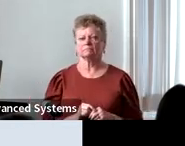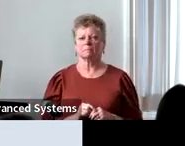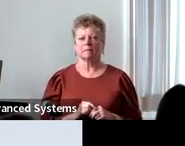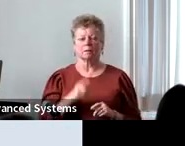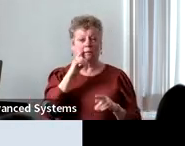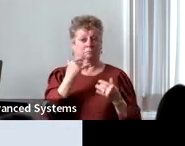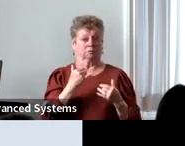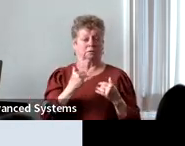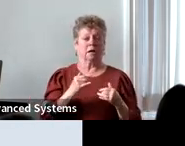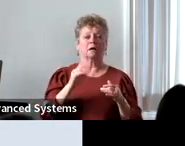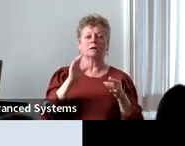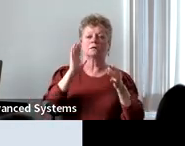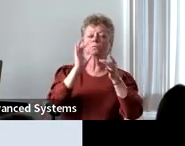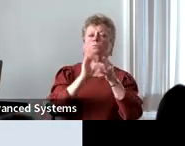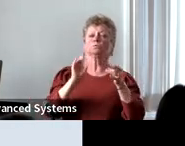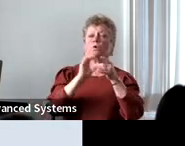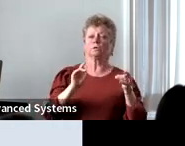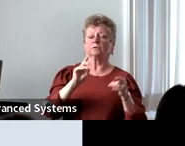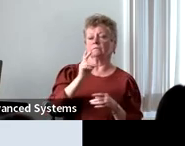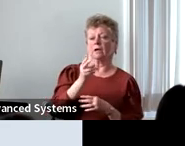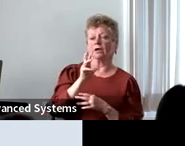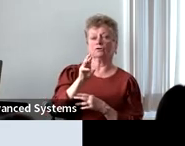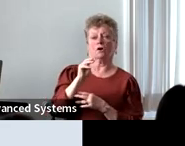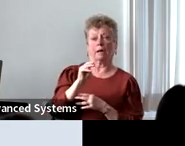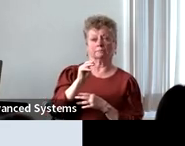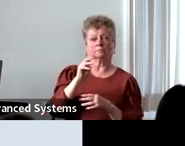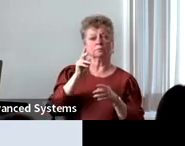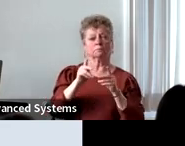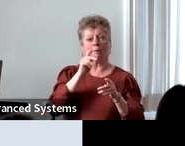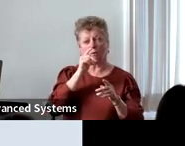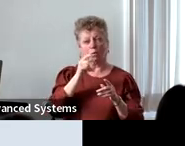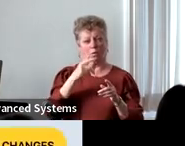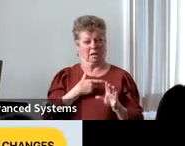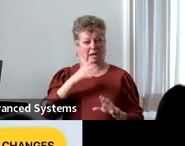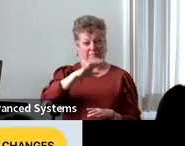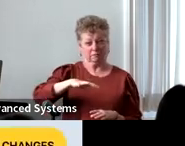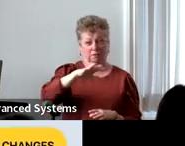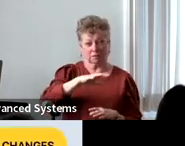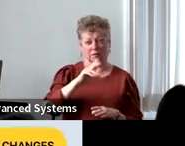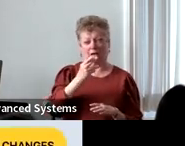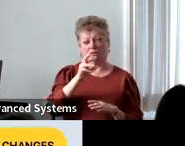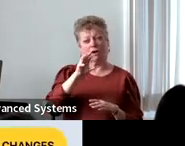look at the stories of HRM residents on average and HRM residents